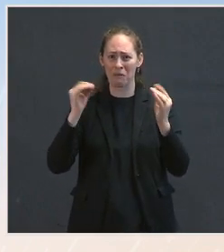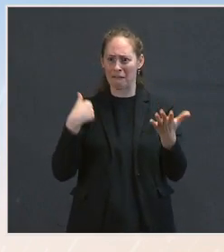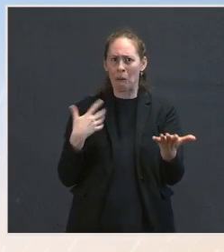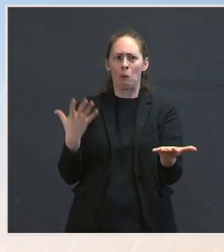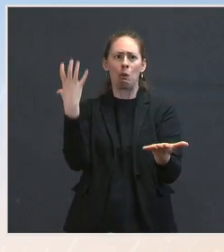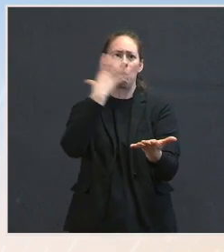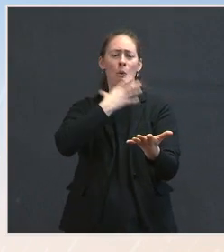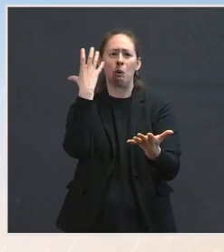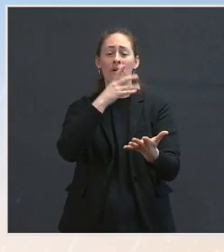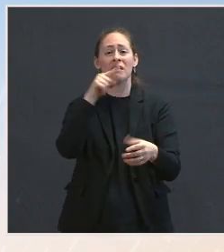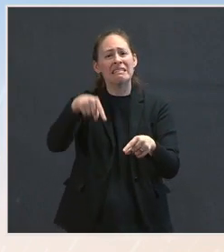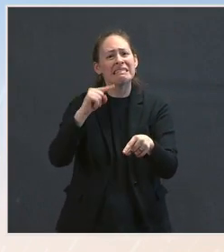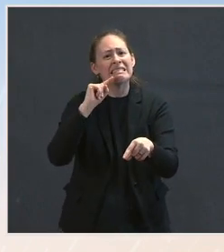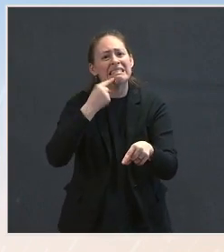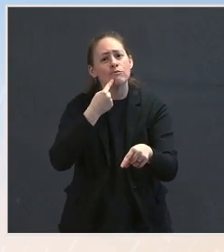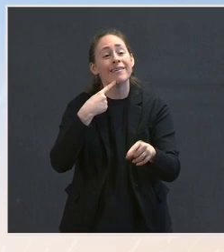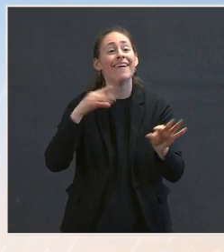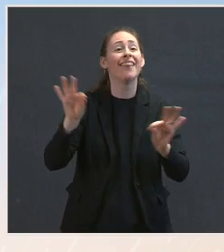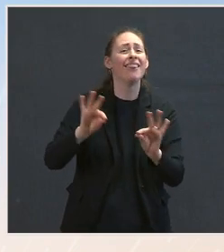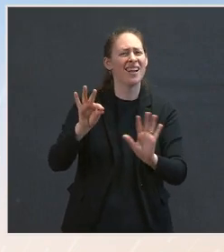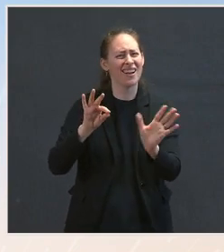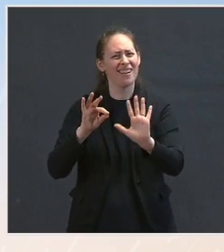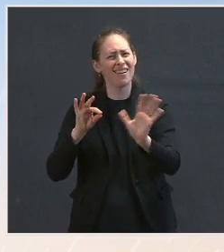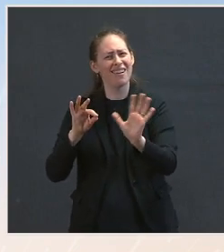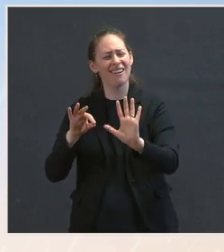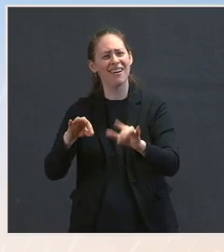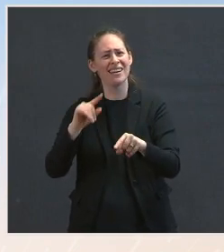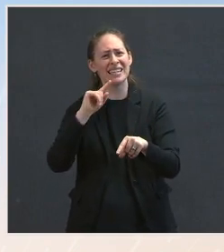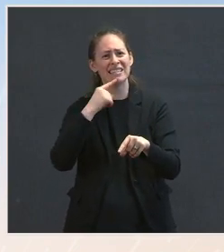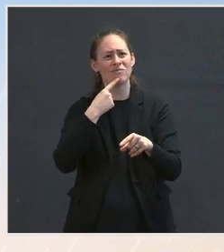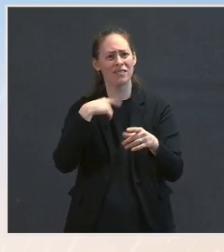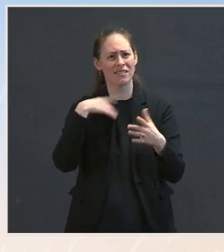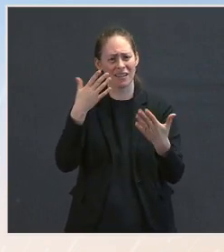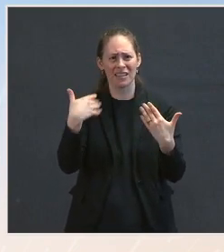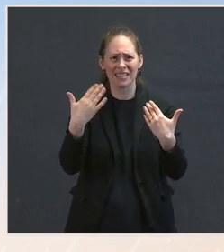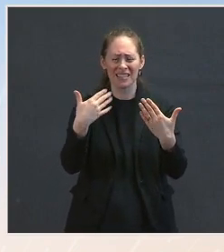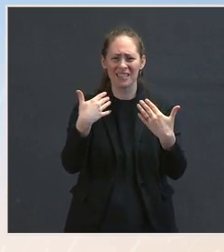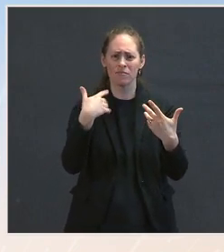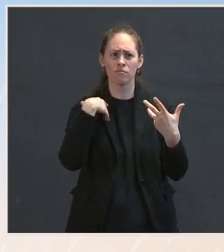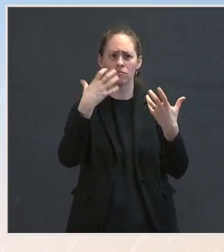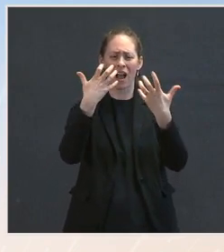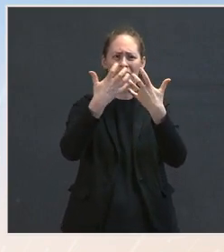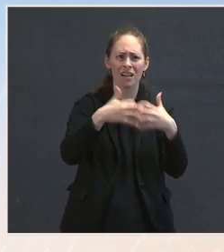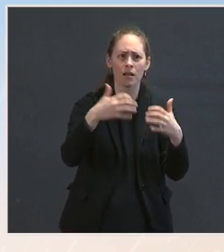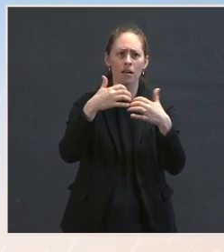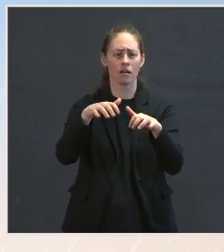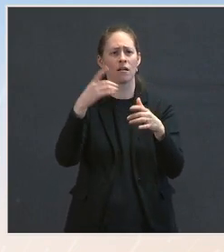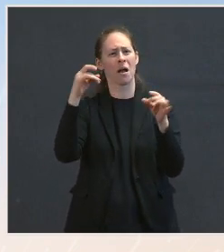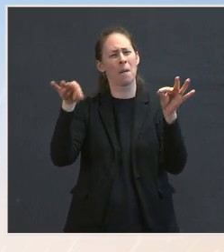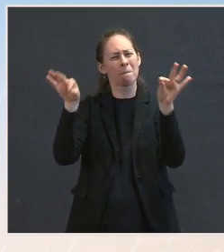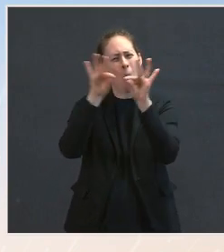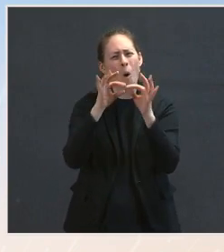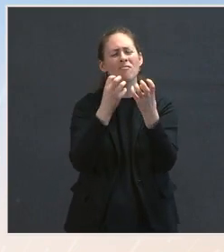And we, you know, are eager to, of course, address humanely and with the focus of keeping them safe.